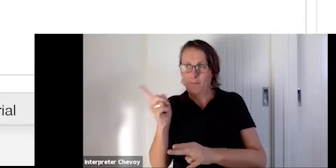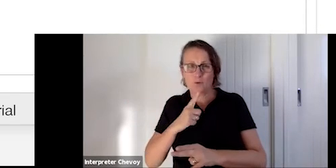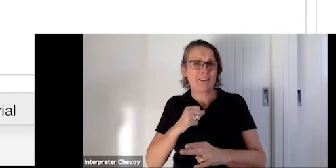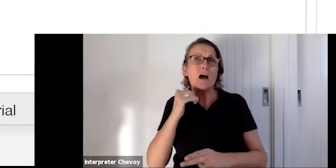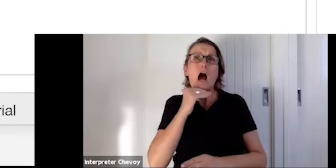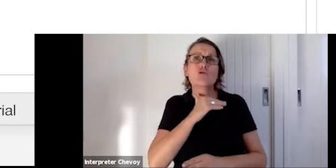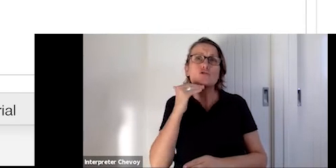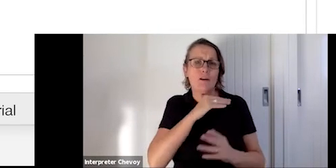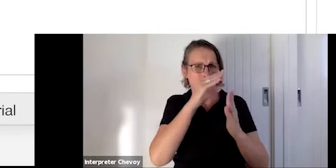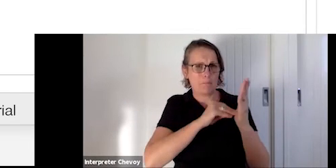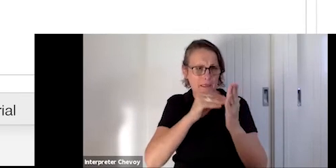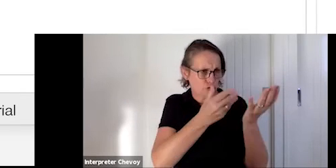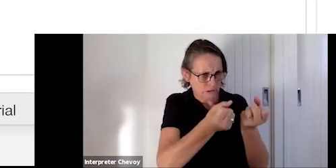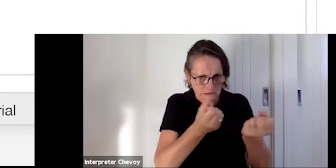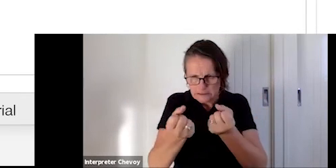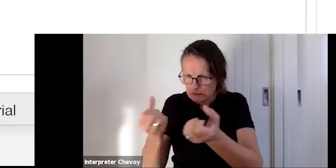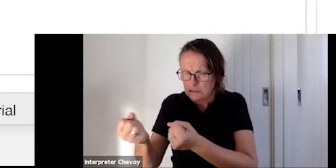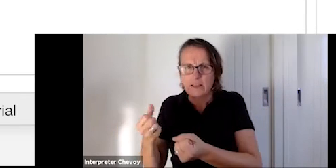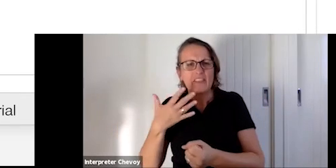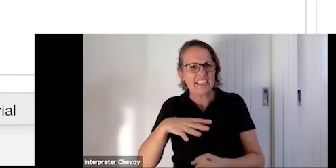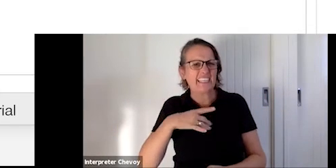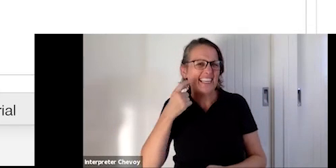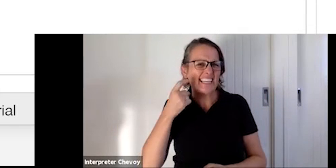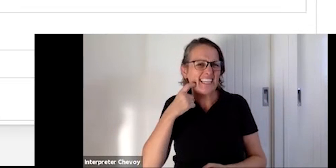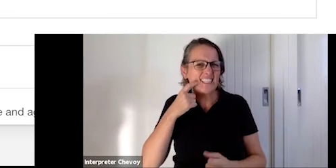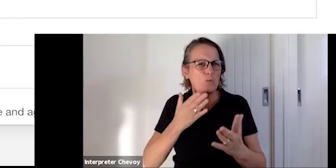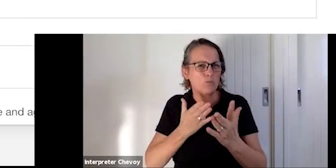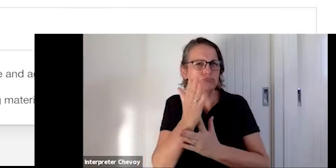Dane, I am going to drag you in here.